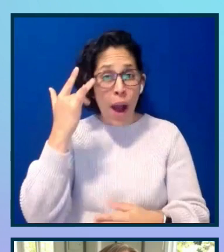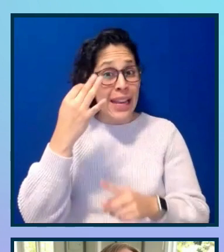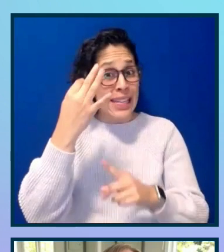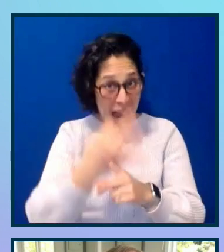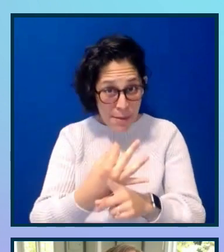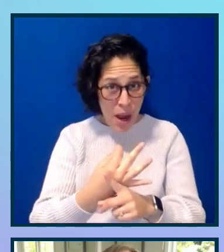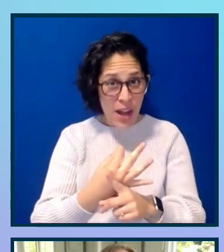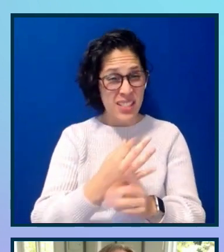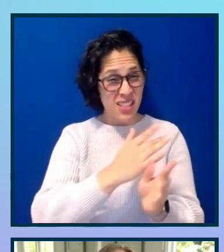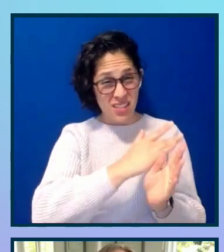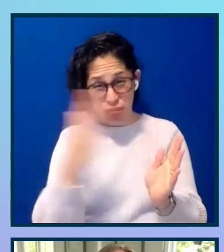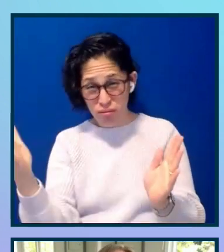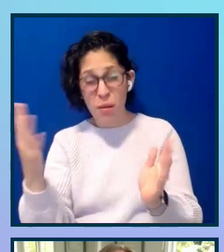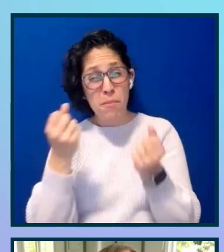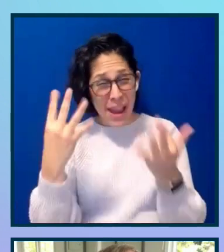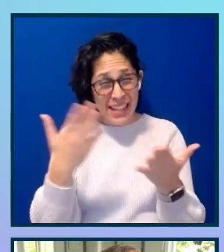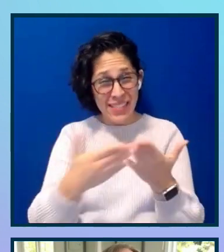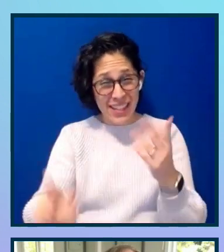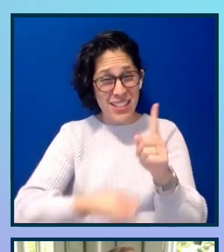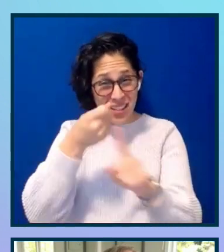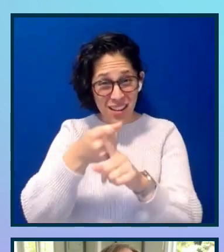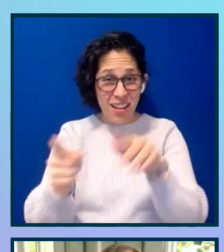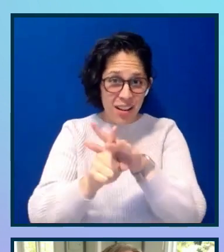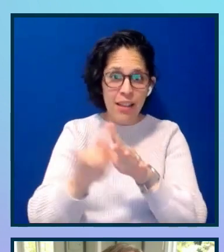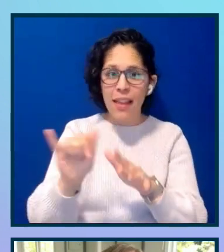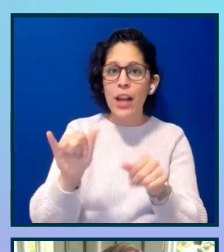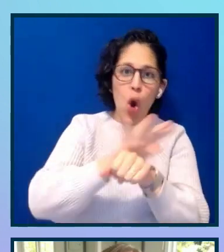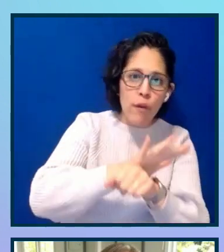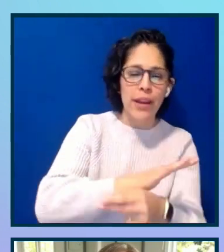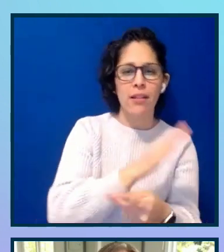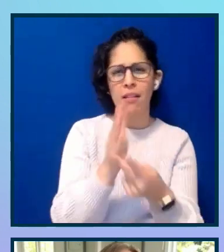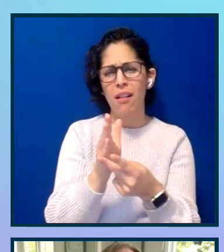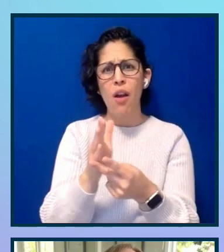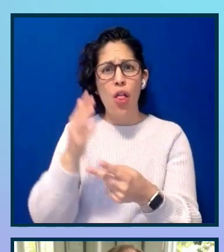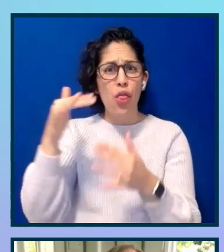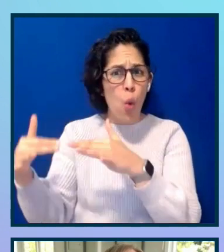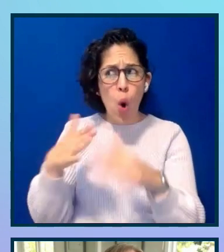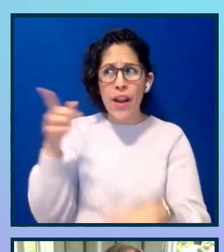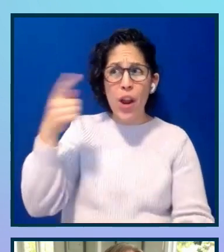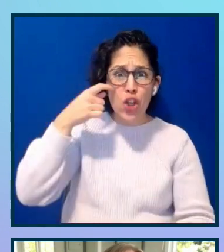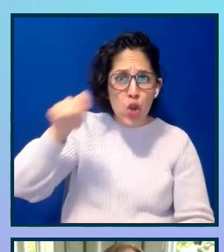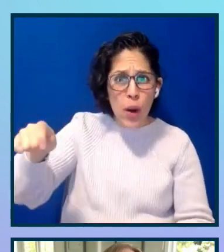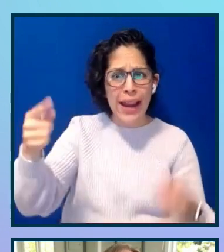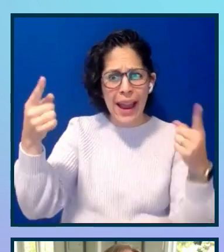Things like COVID can happen. Things like the war in Ukraine can happen. And when you have an arc that that's long,